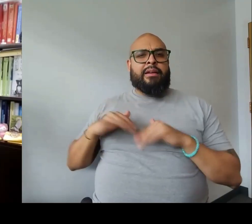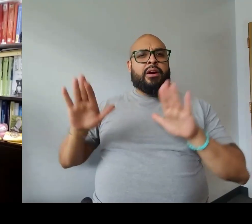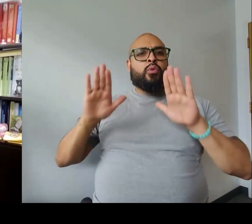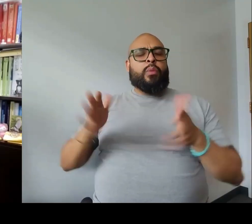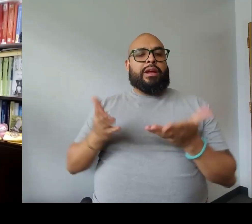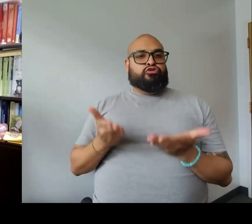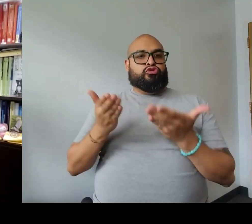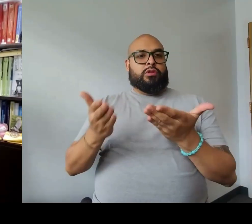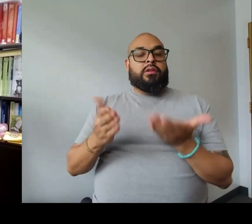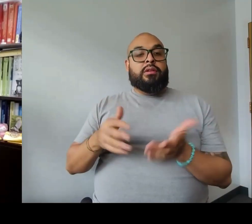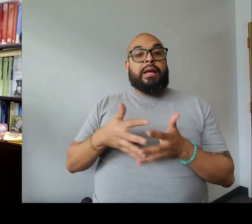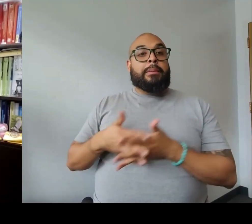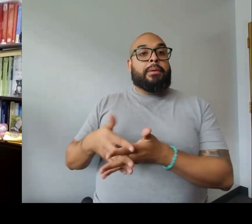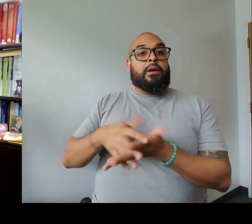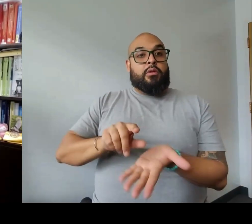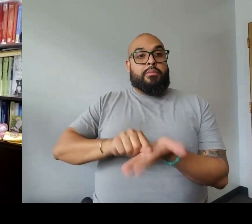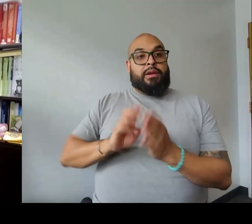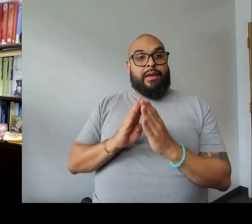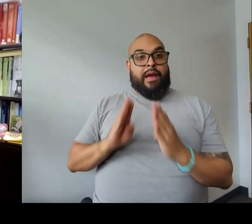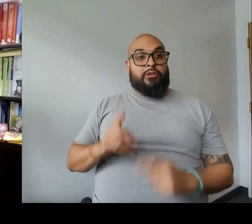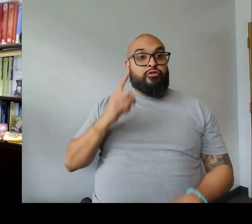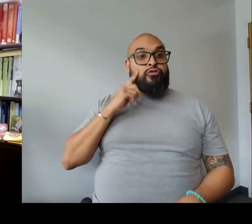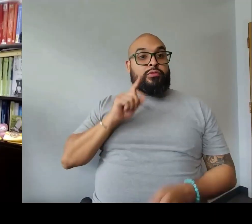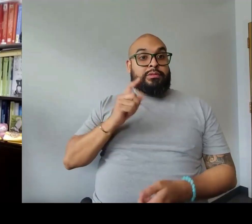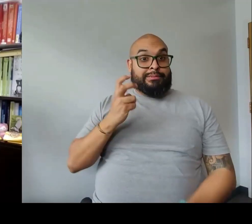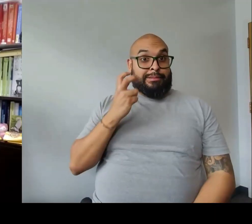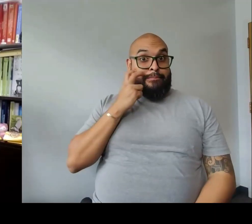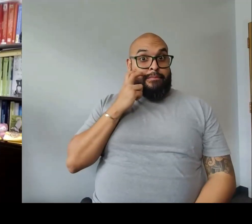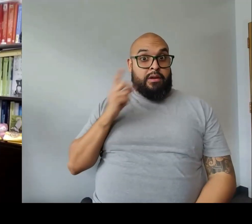The American Printing House for the Blind has a suggest a product form.